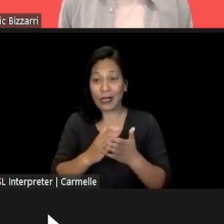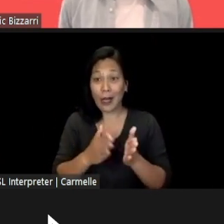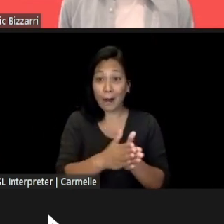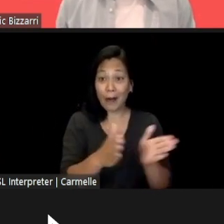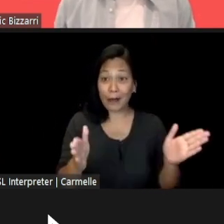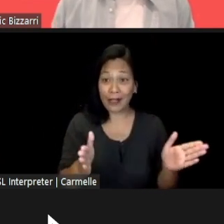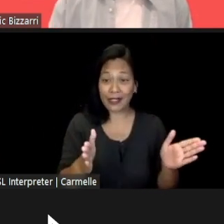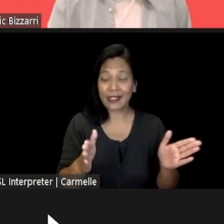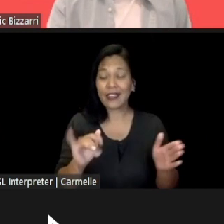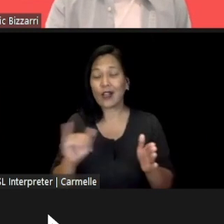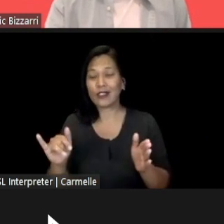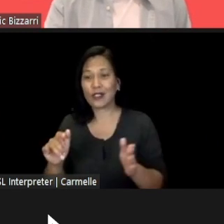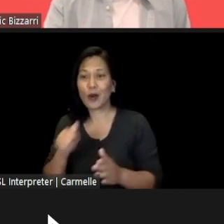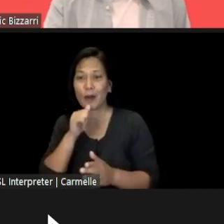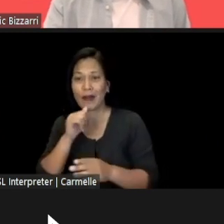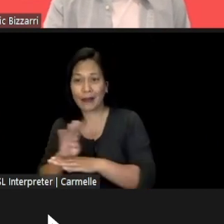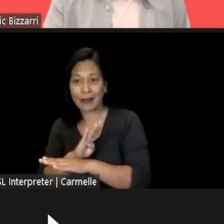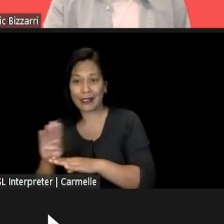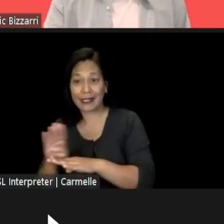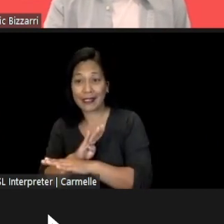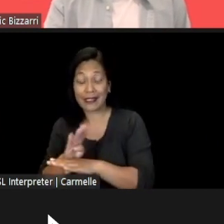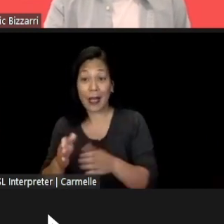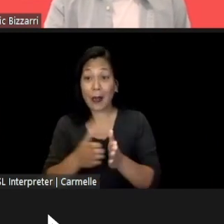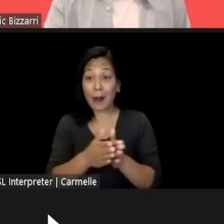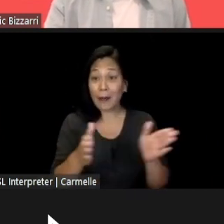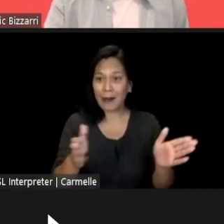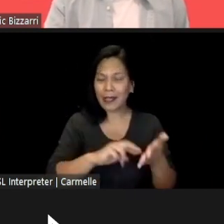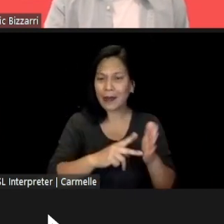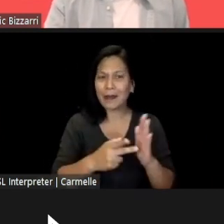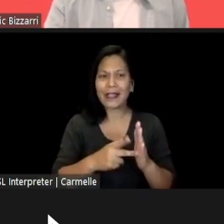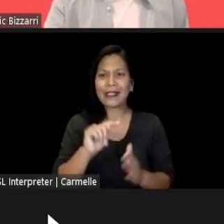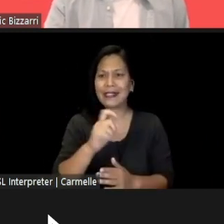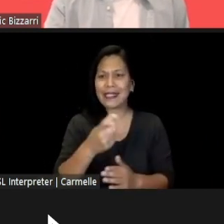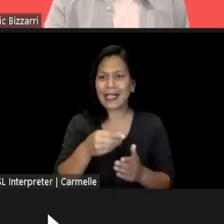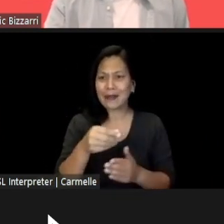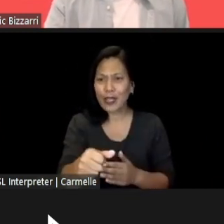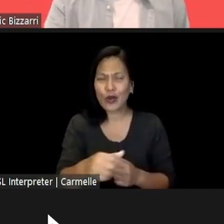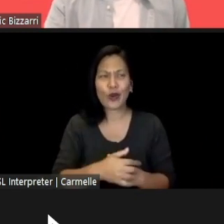So the public side is of course, all of us it's taxpayer money. It's the Government of Canada.